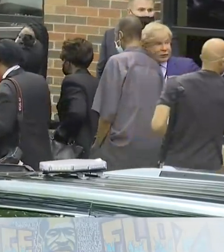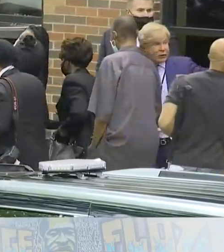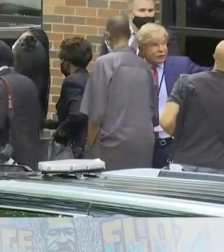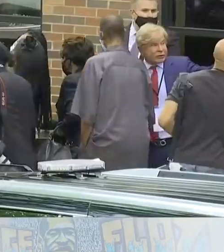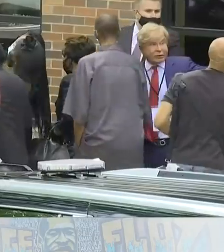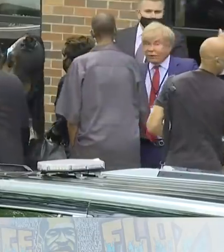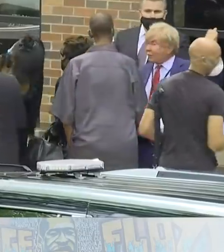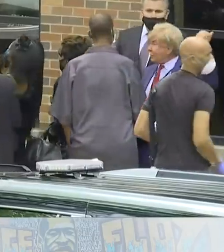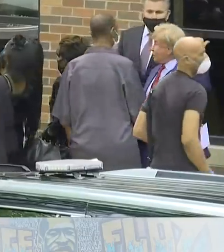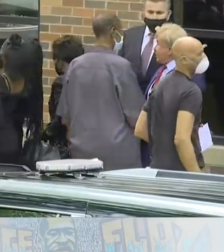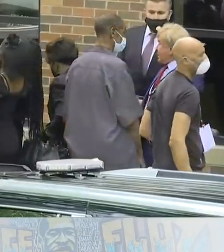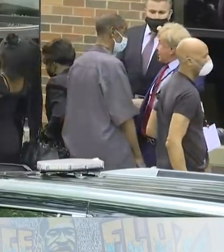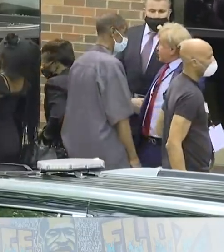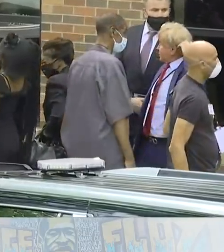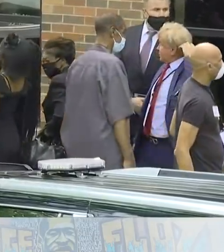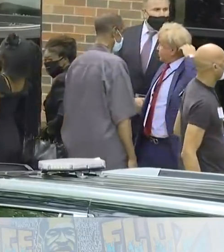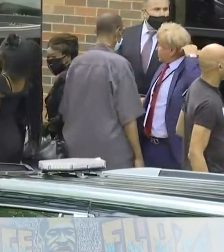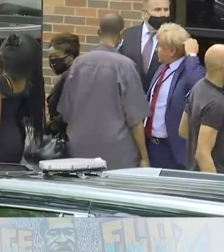A LOT OF CALLS FOR